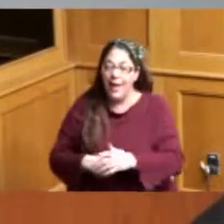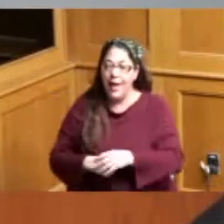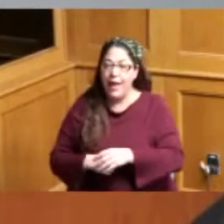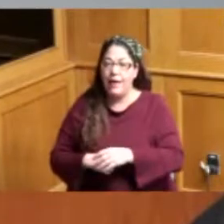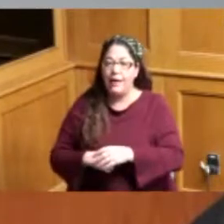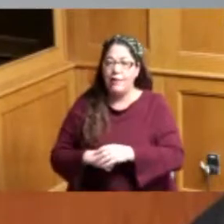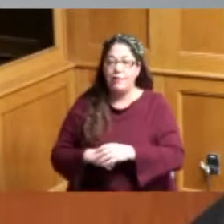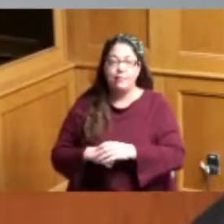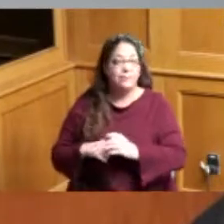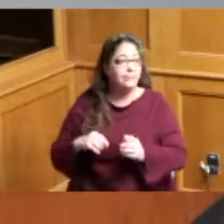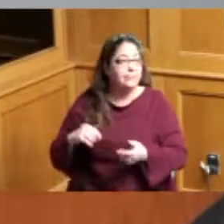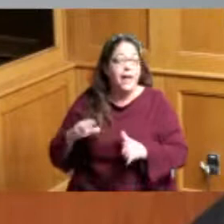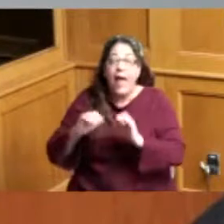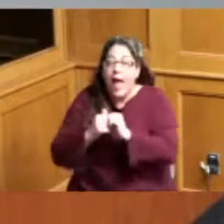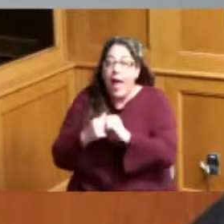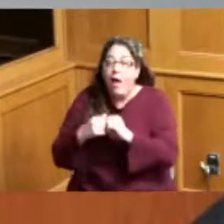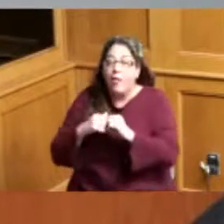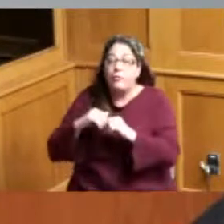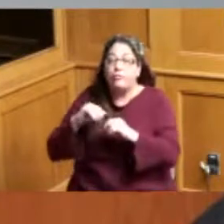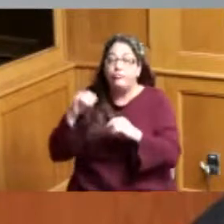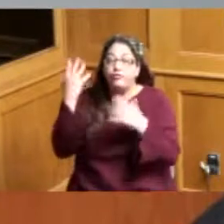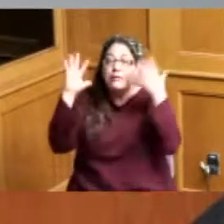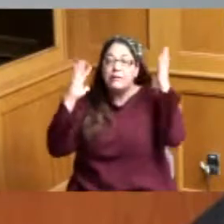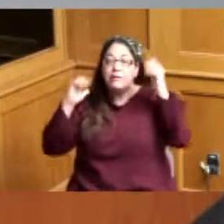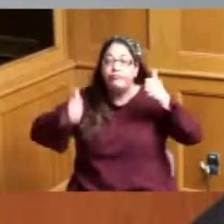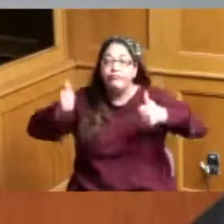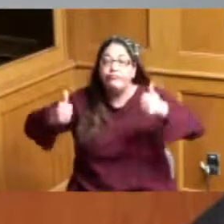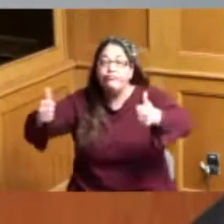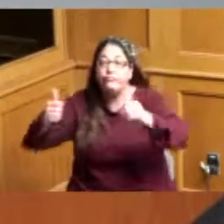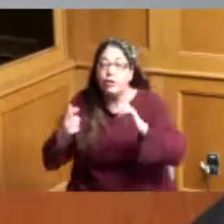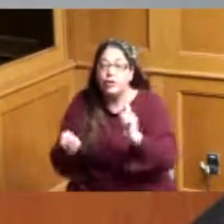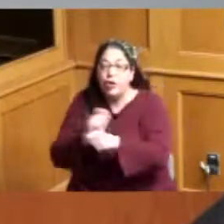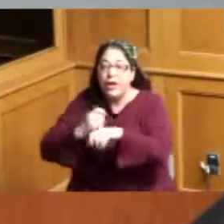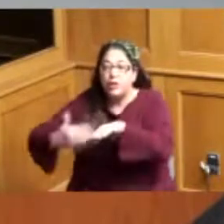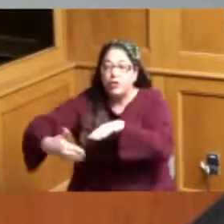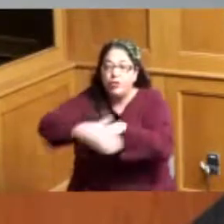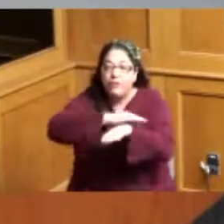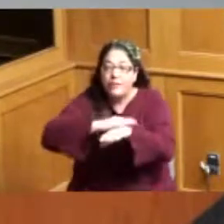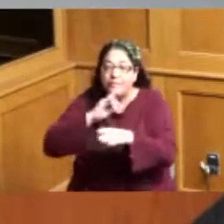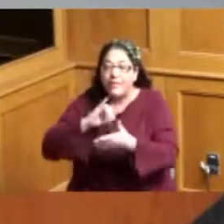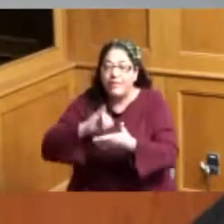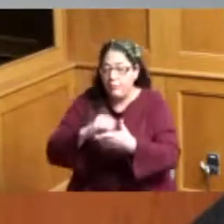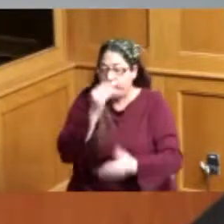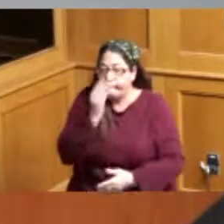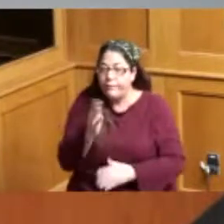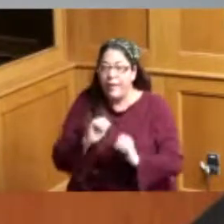or planting trees or changing the nature of the surface you know I don't care it's just a matter